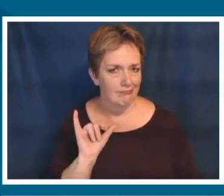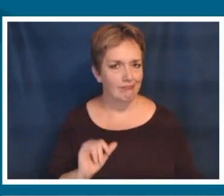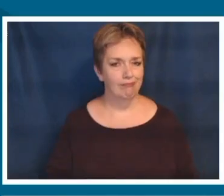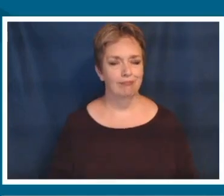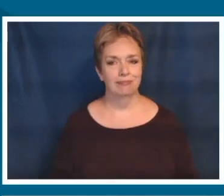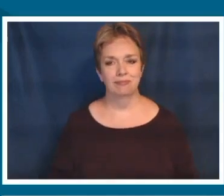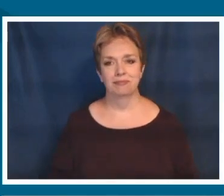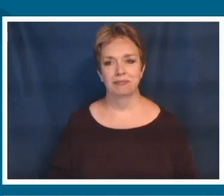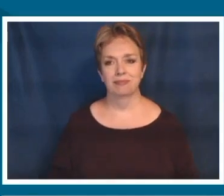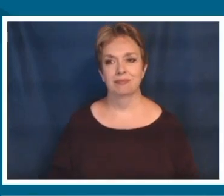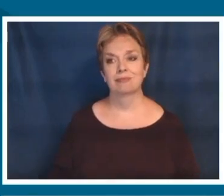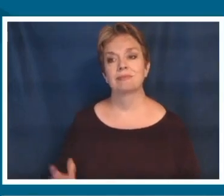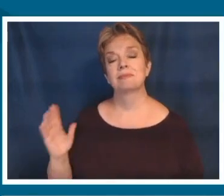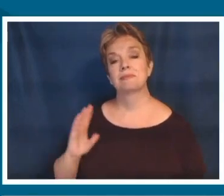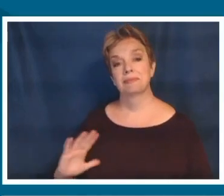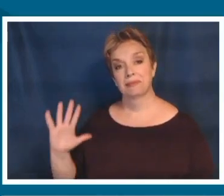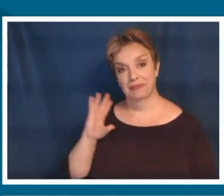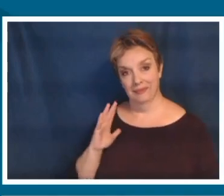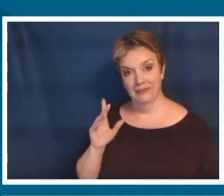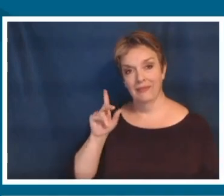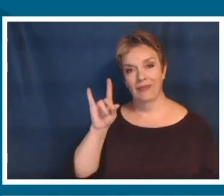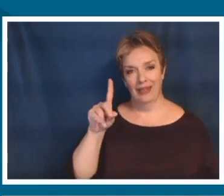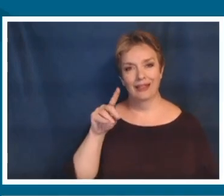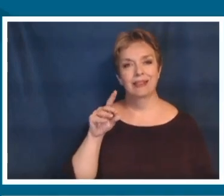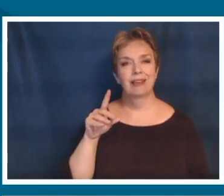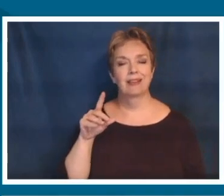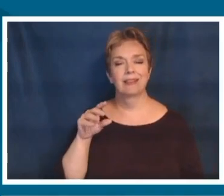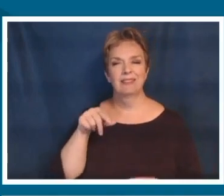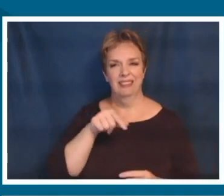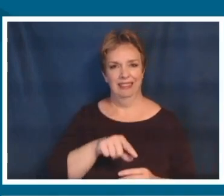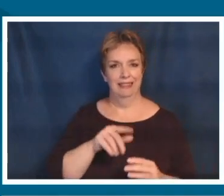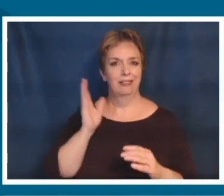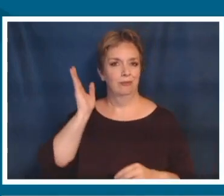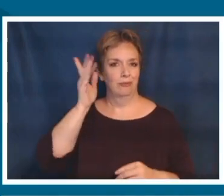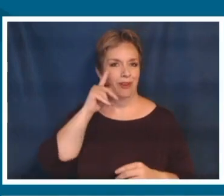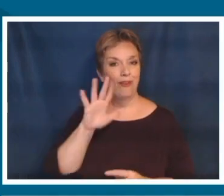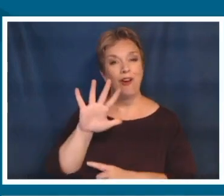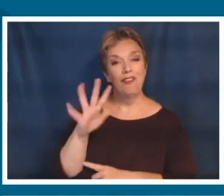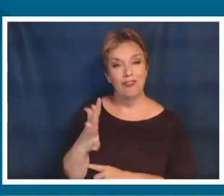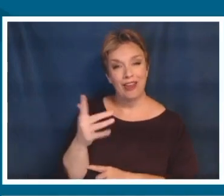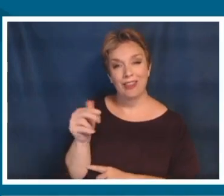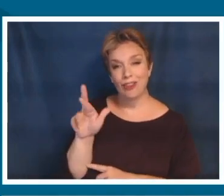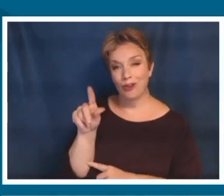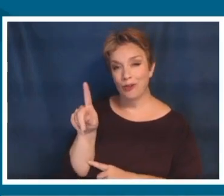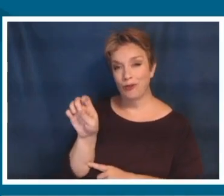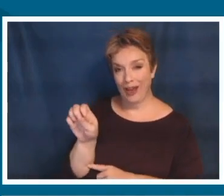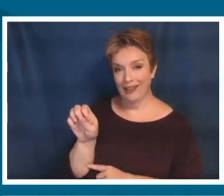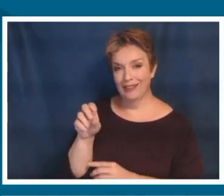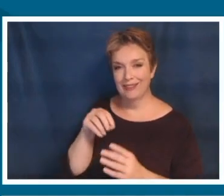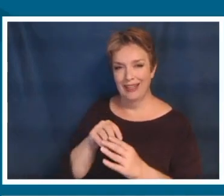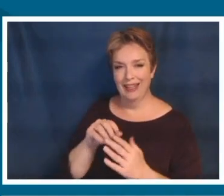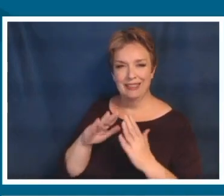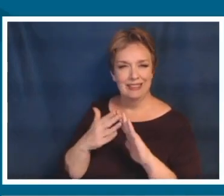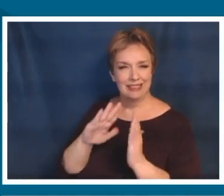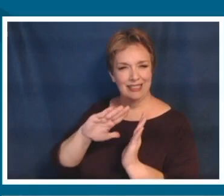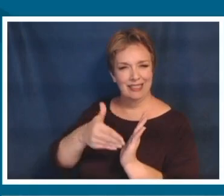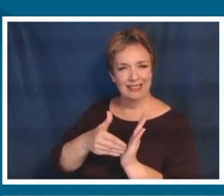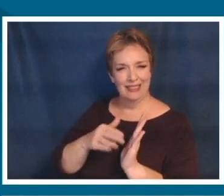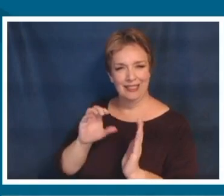grade class at center city charter school i talked to the students about